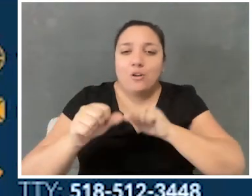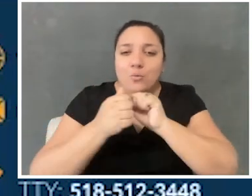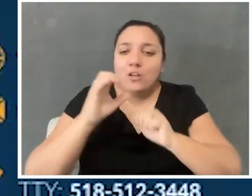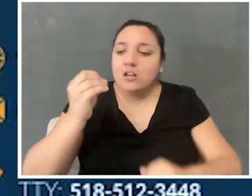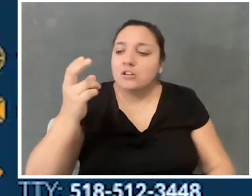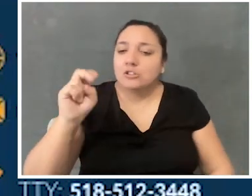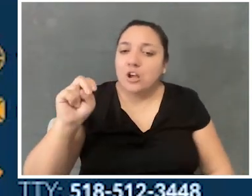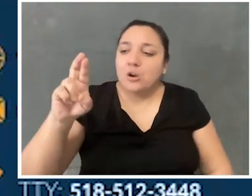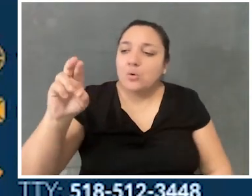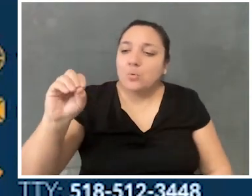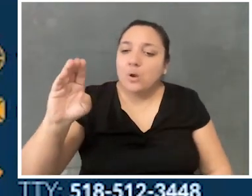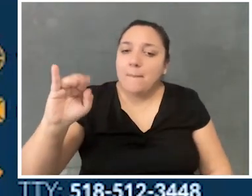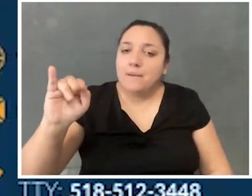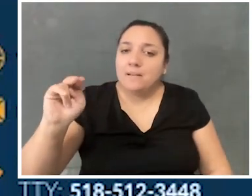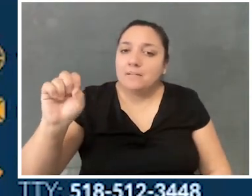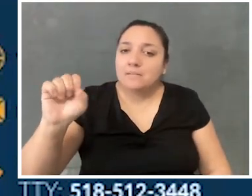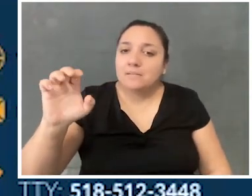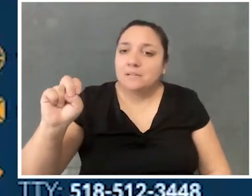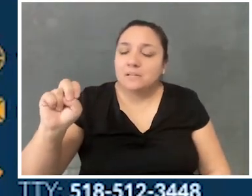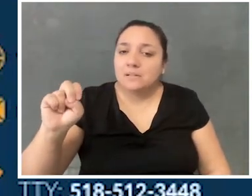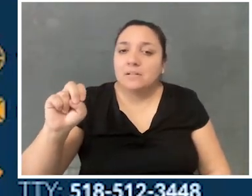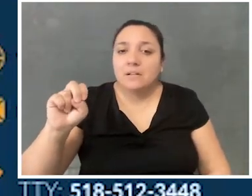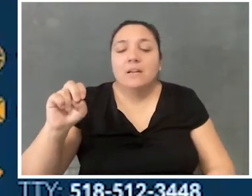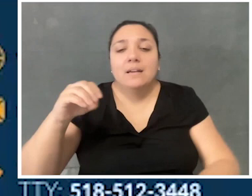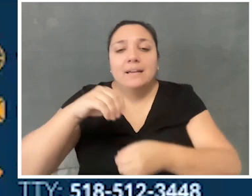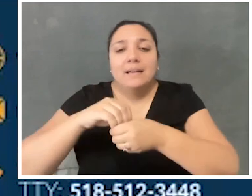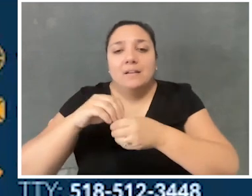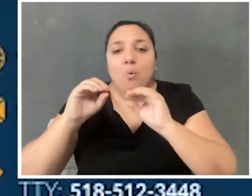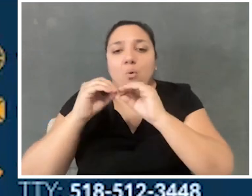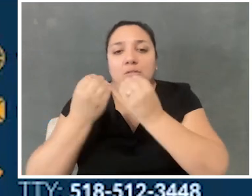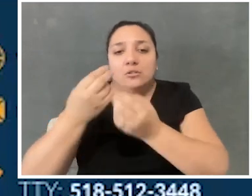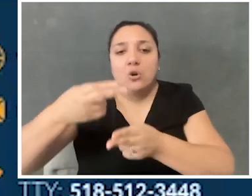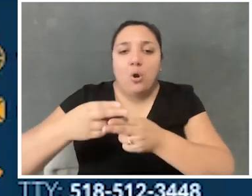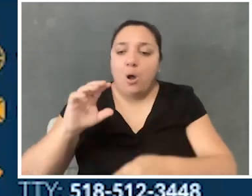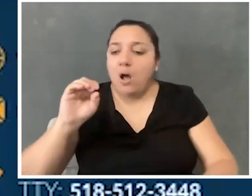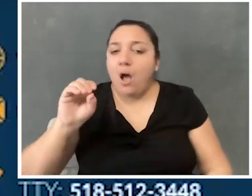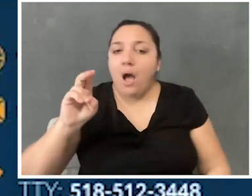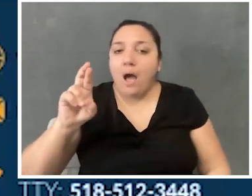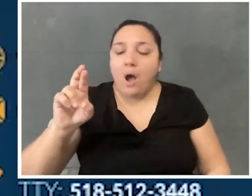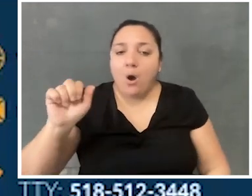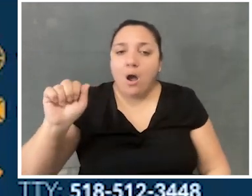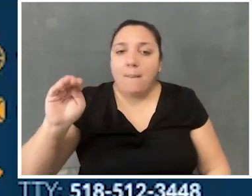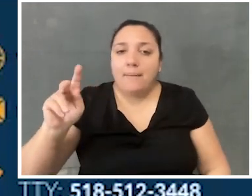and at our ability and his contacts, but to how we can explore this more